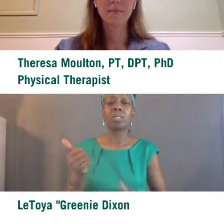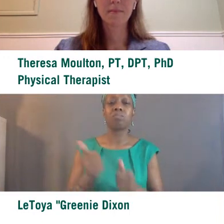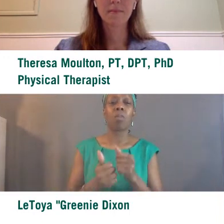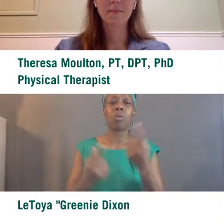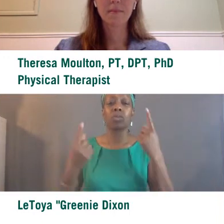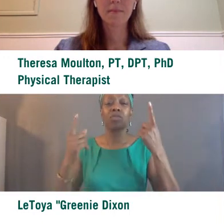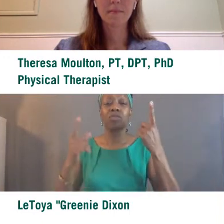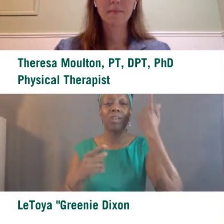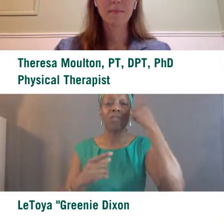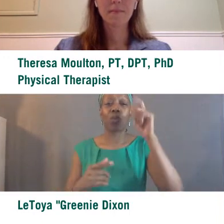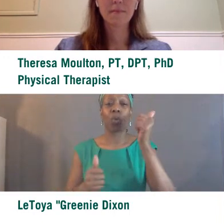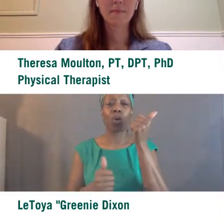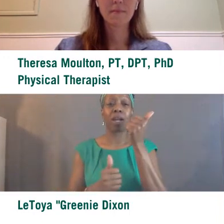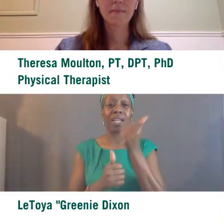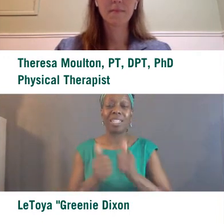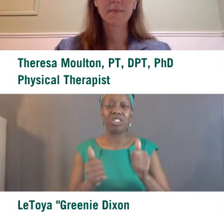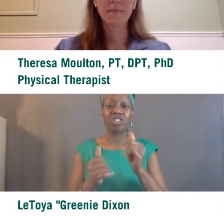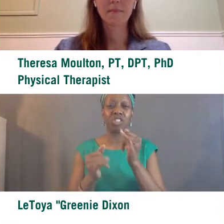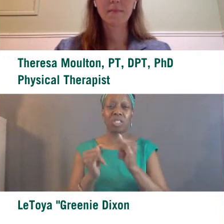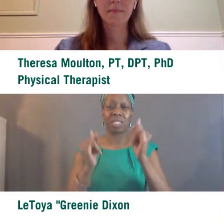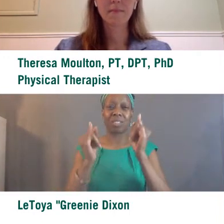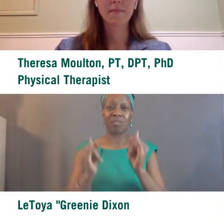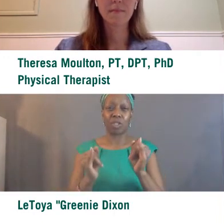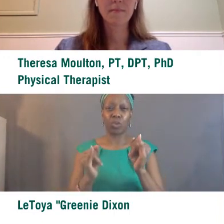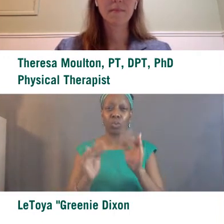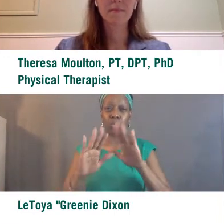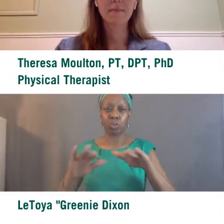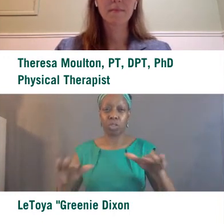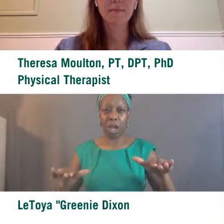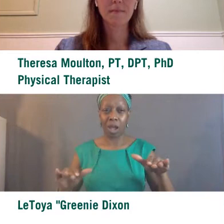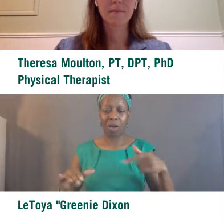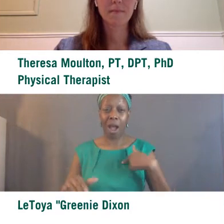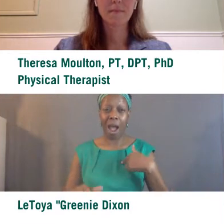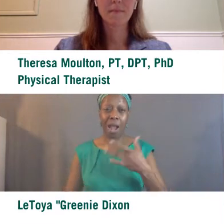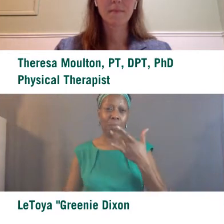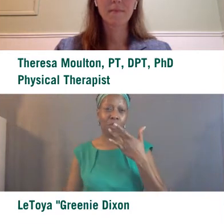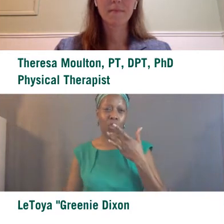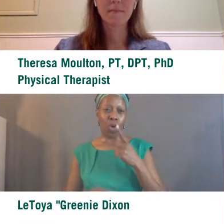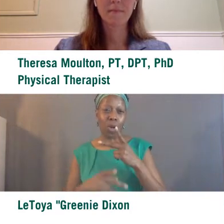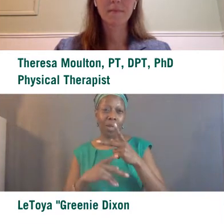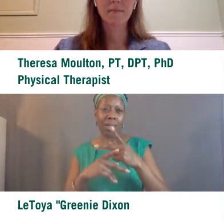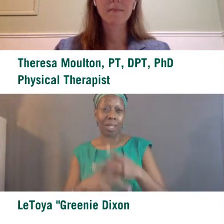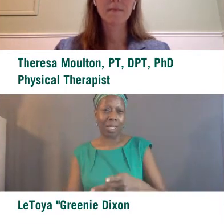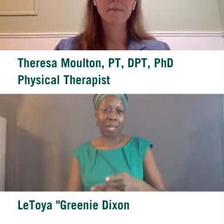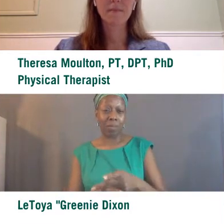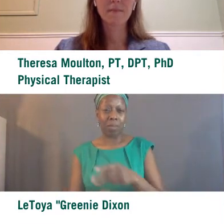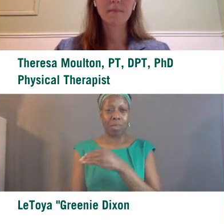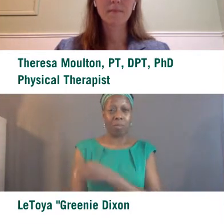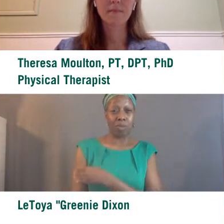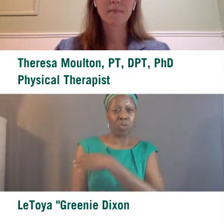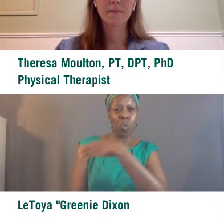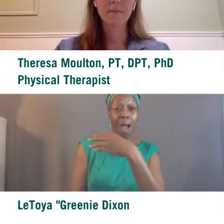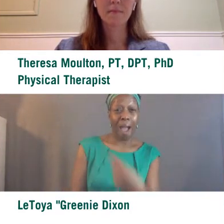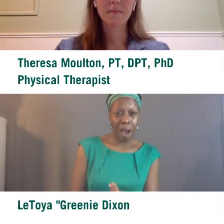I love to keep the muscle out of immobilization, so that the muscle is always moving.